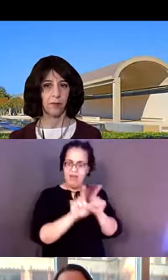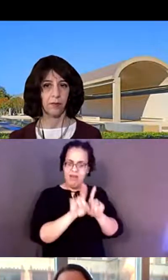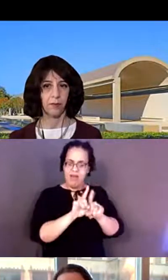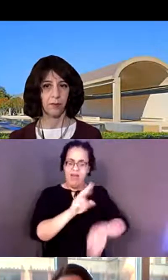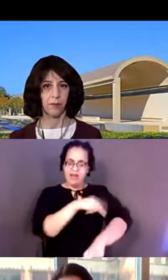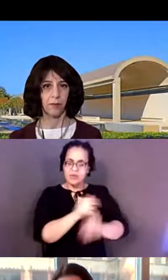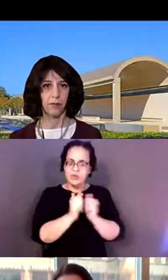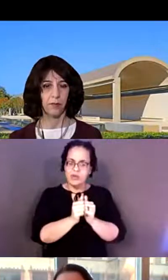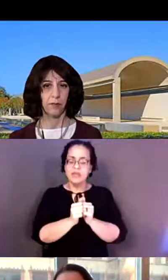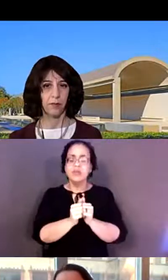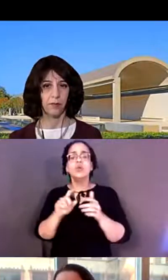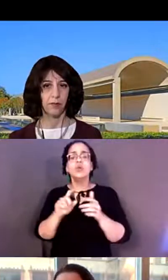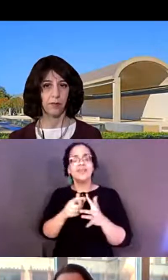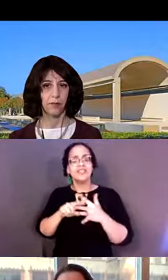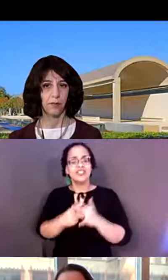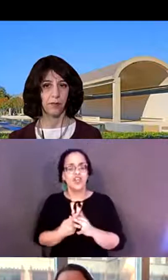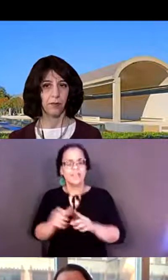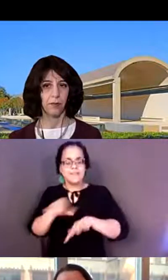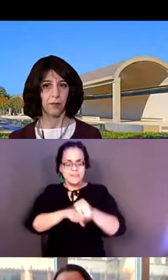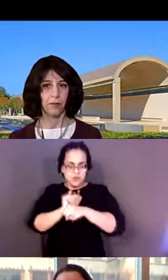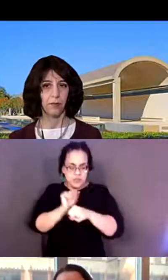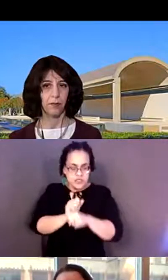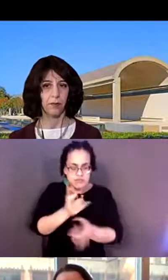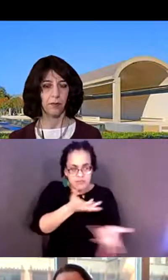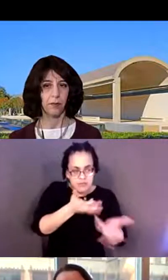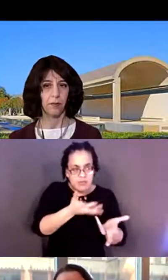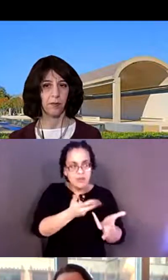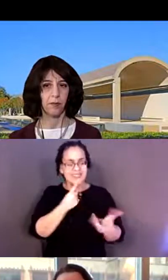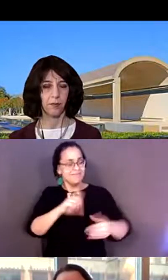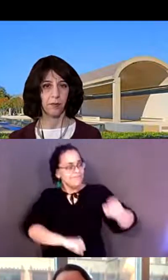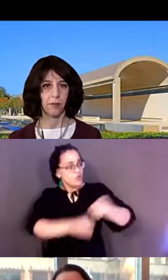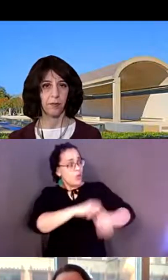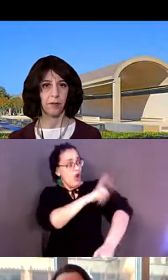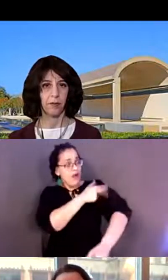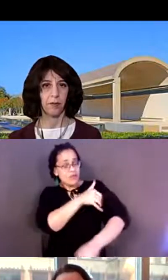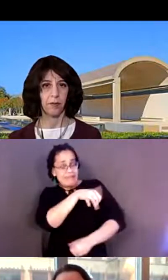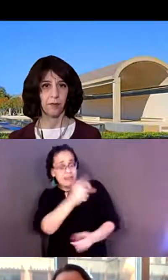in part to help say hey, yeah hospitals, we've got your back. You should probably